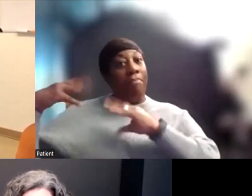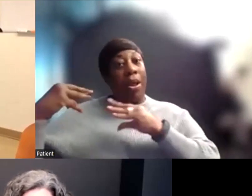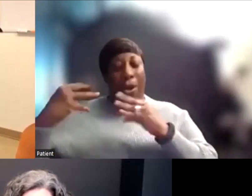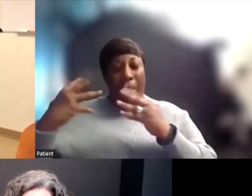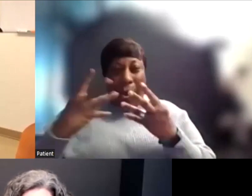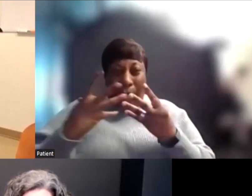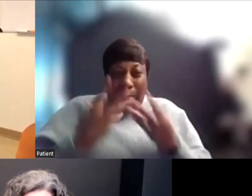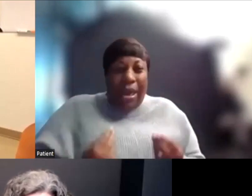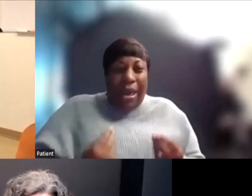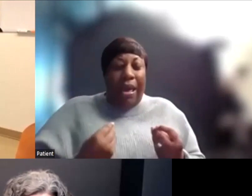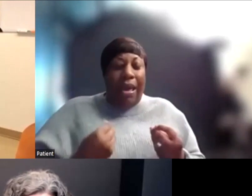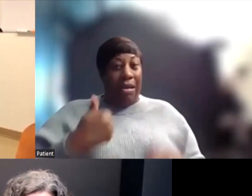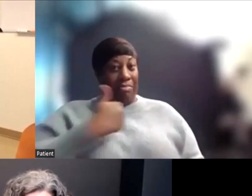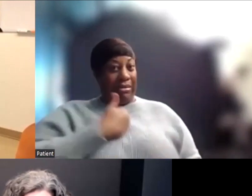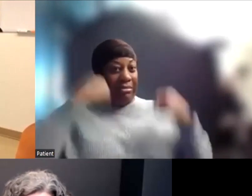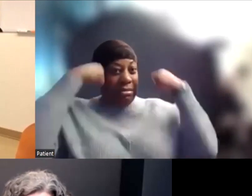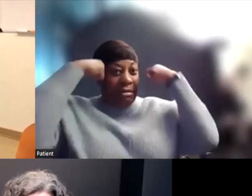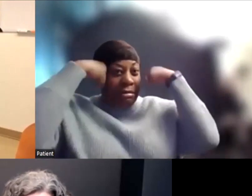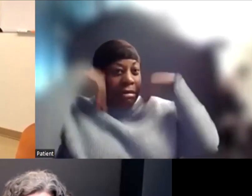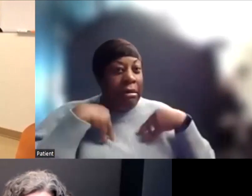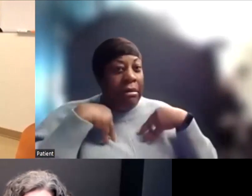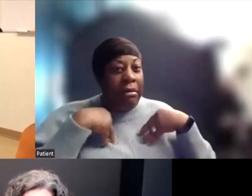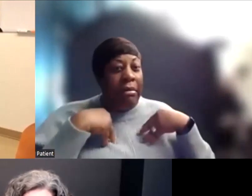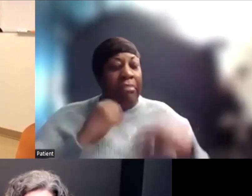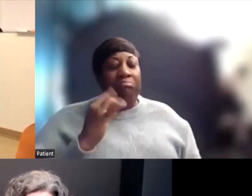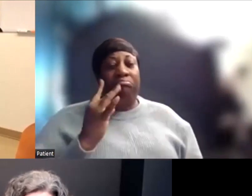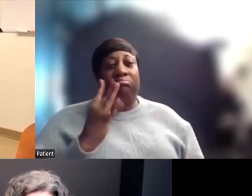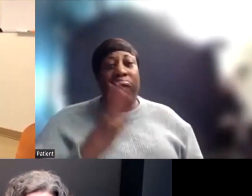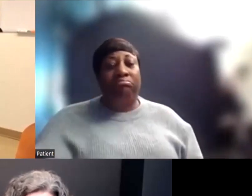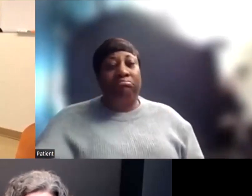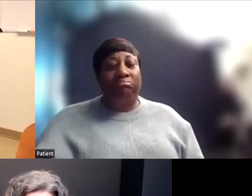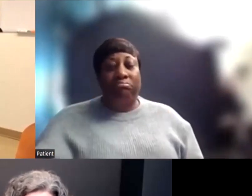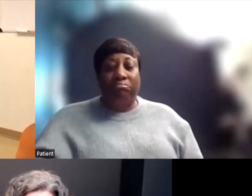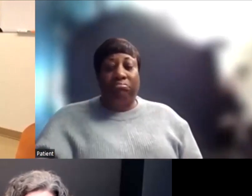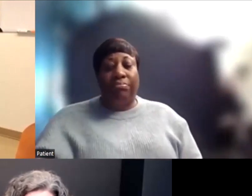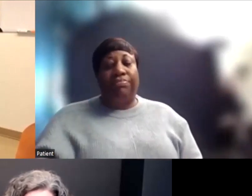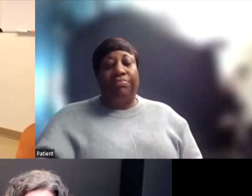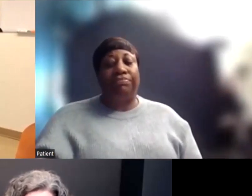that my bed is wet like my pillow I think from perspiration I'm really